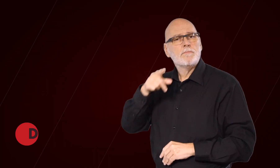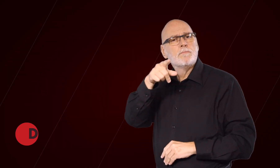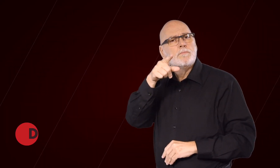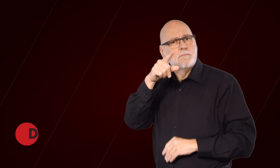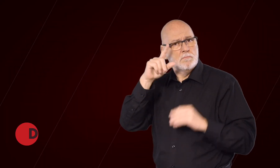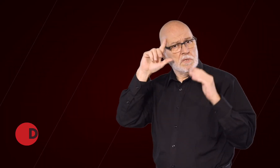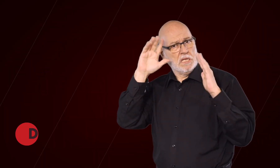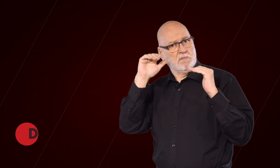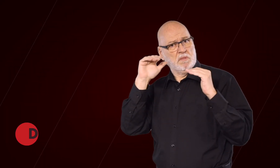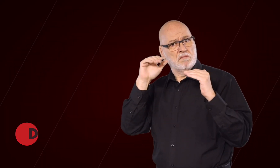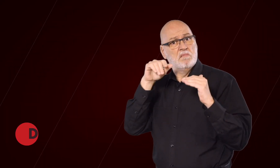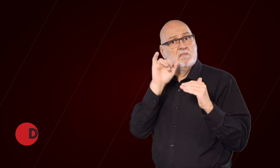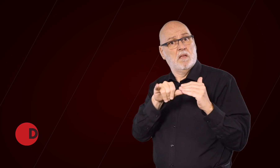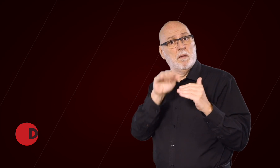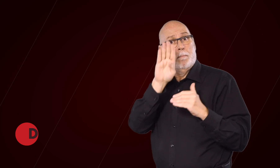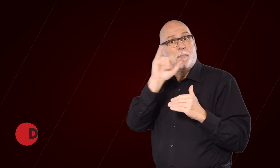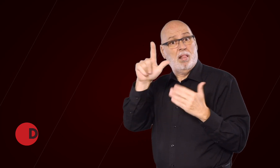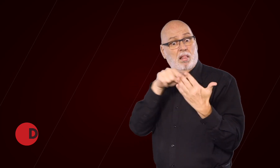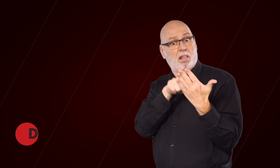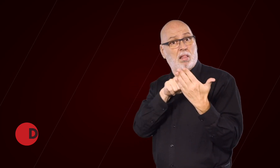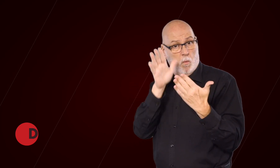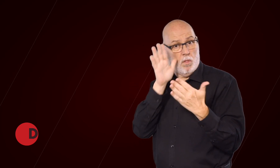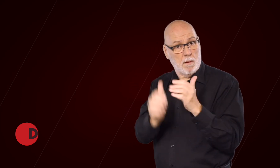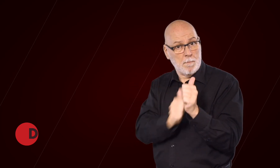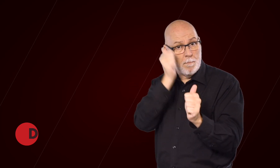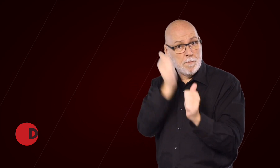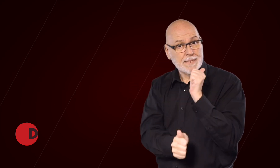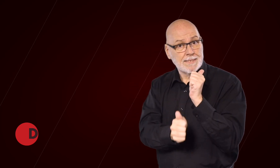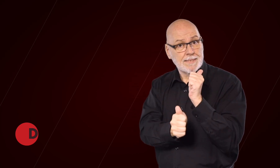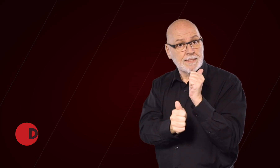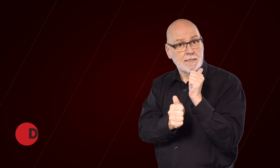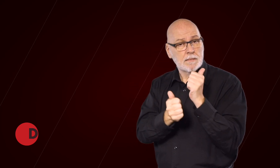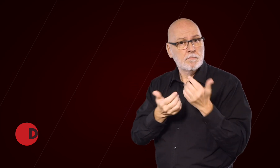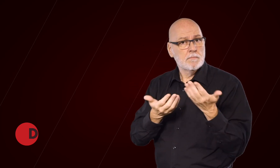[ANSELMO]: Do you expect they will pass this bill?